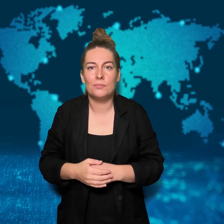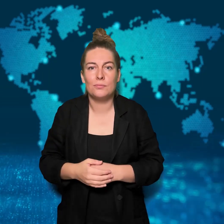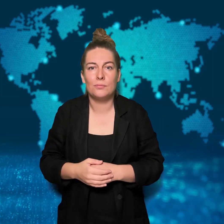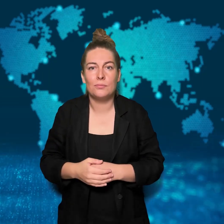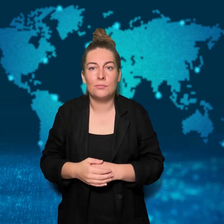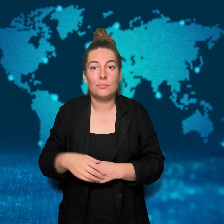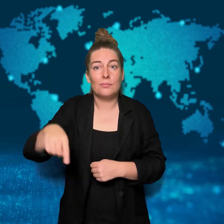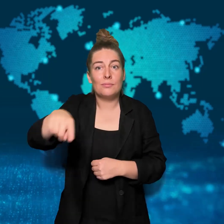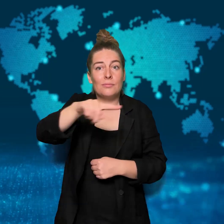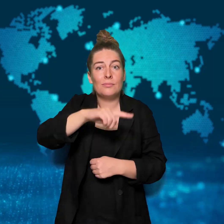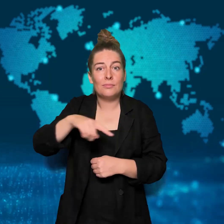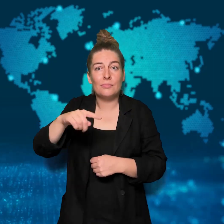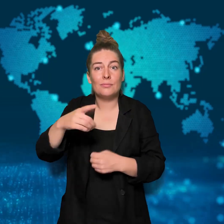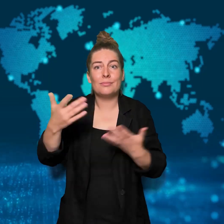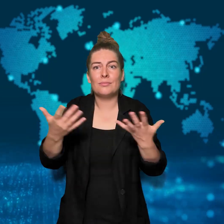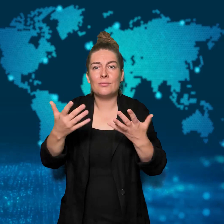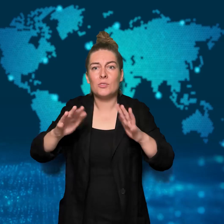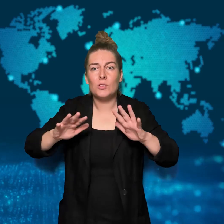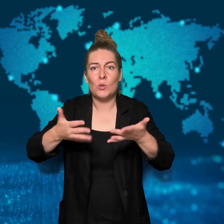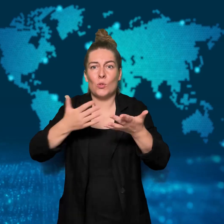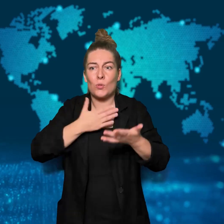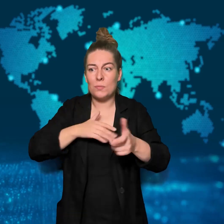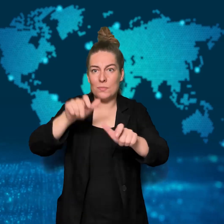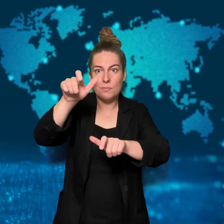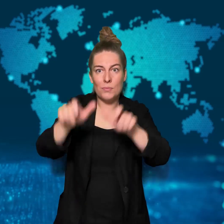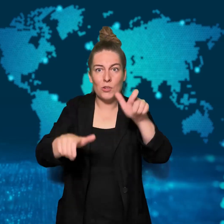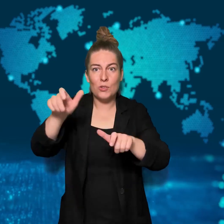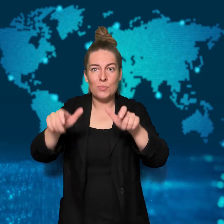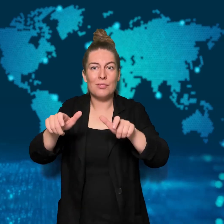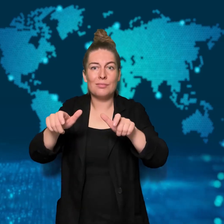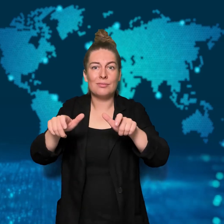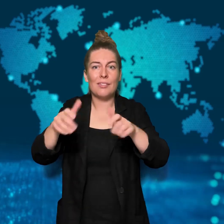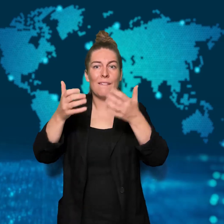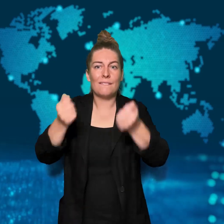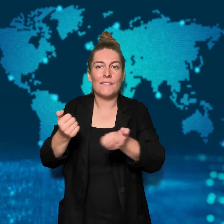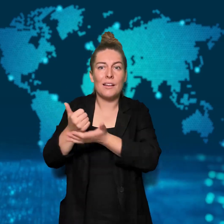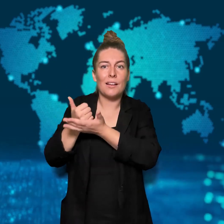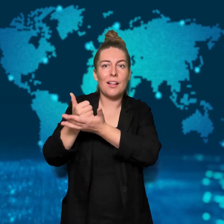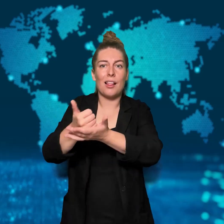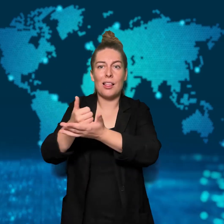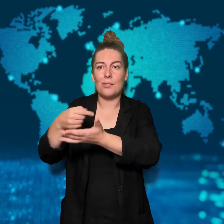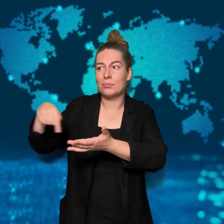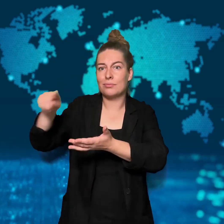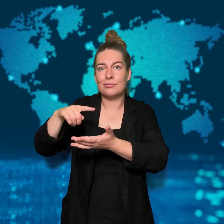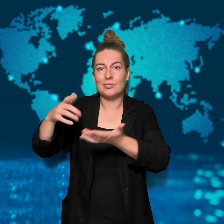in their villages along the Juba River.